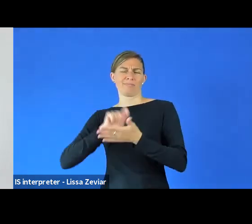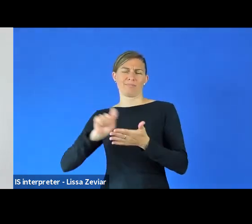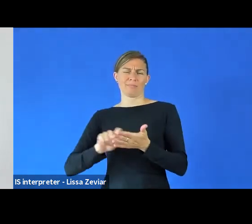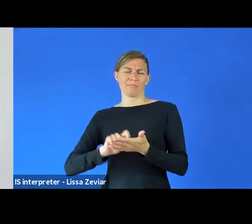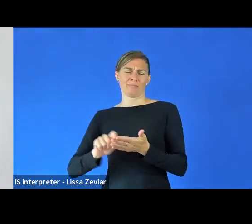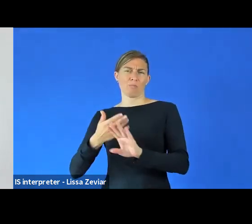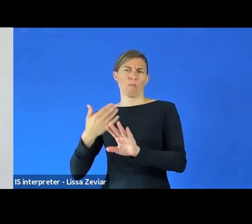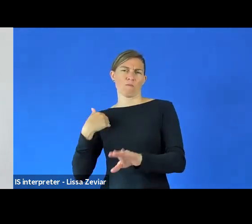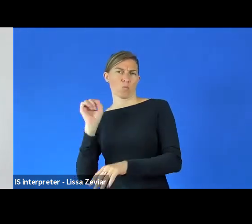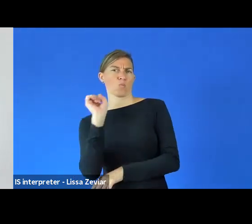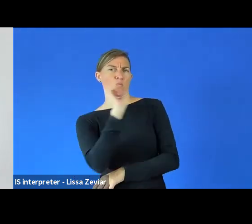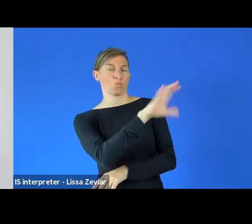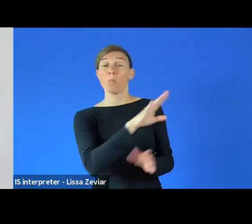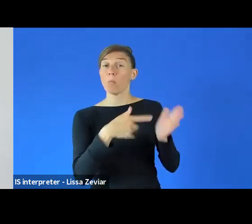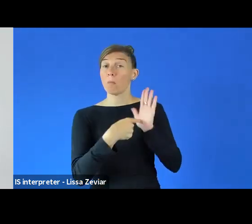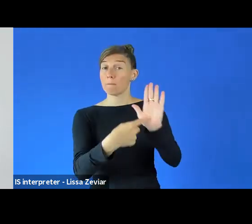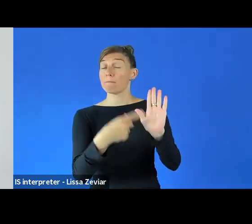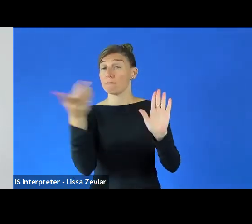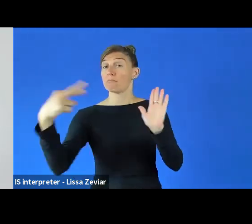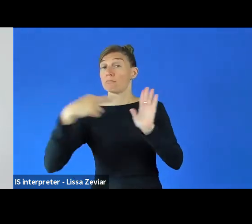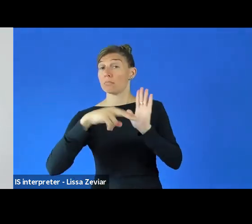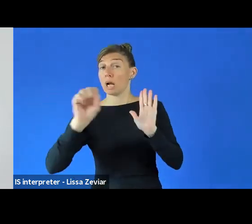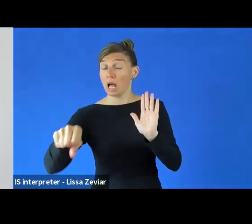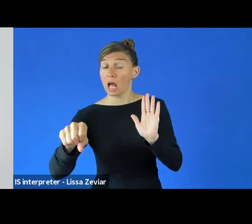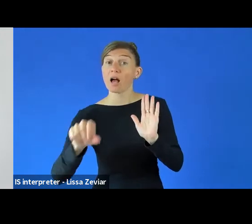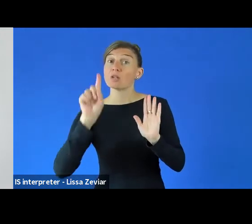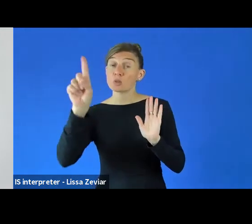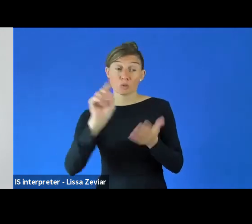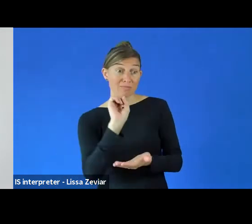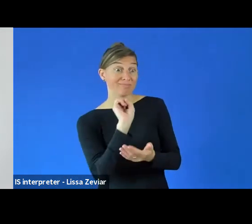and we are happy that they took into consideration